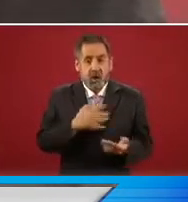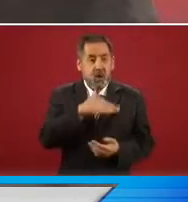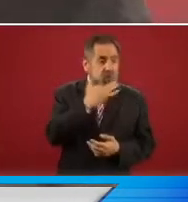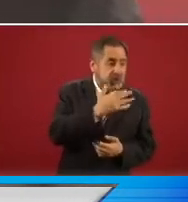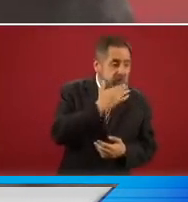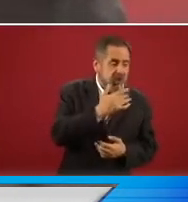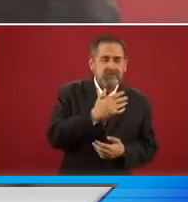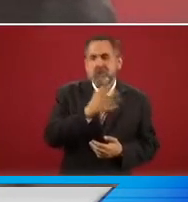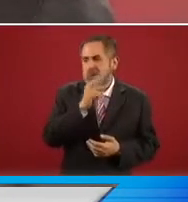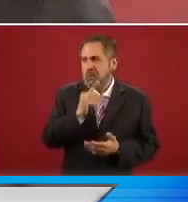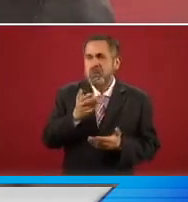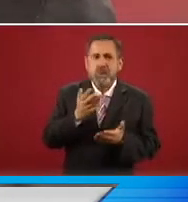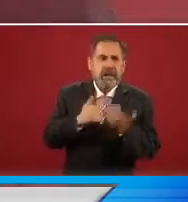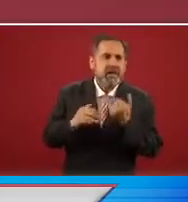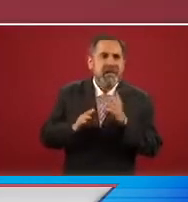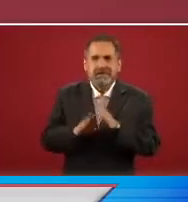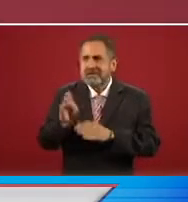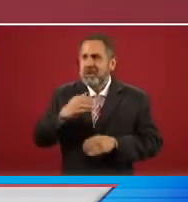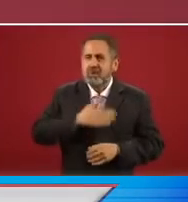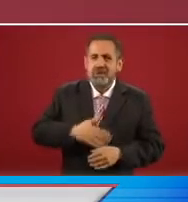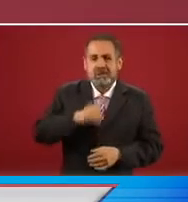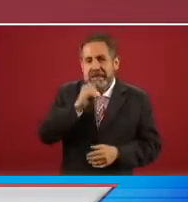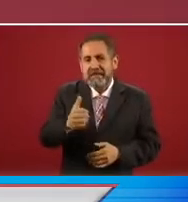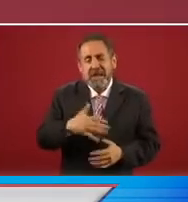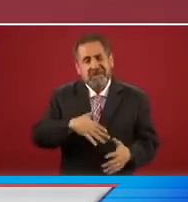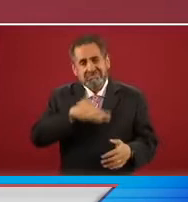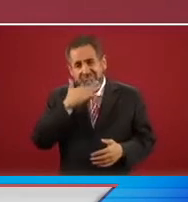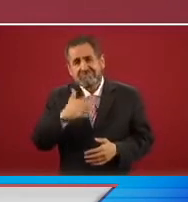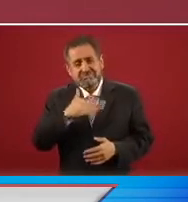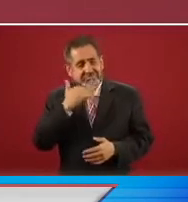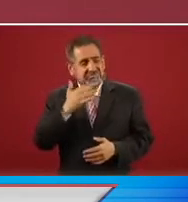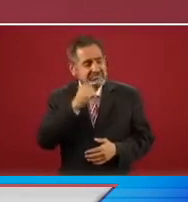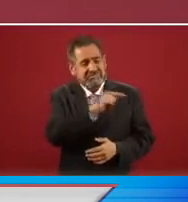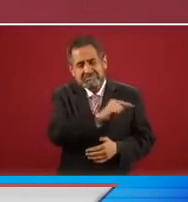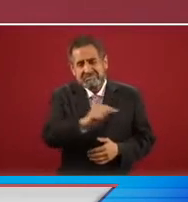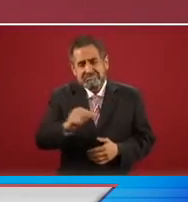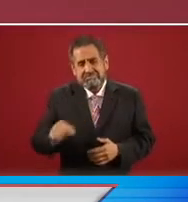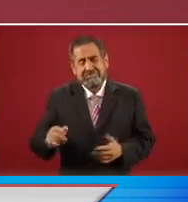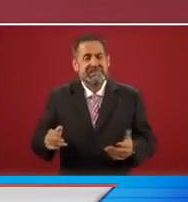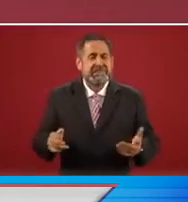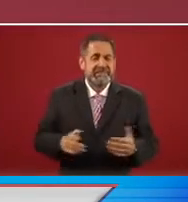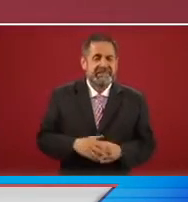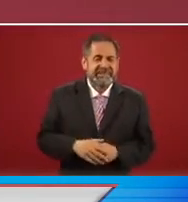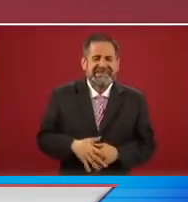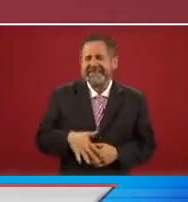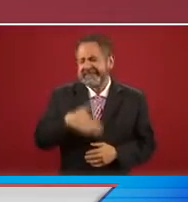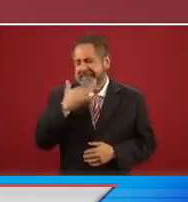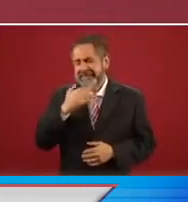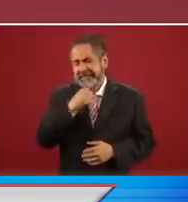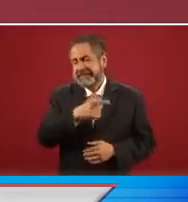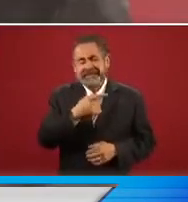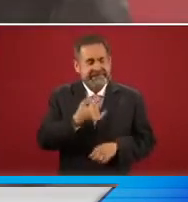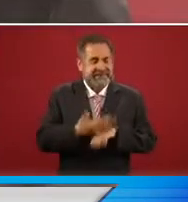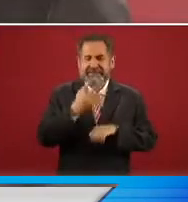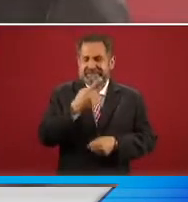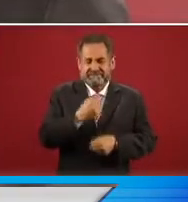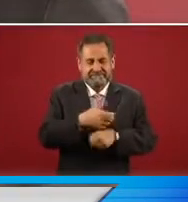There are commitments for $ 1,500 million pesos that is equivalent to half of the tickets thanks to the participation of 75 companies